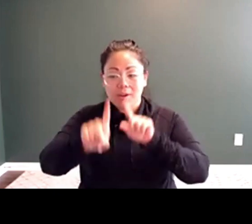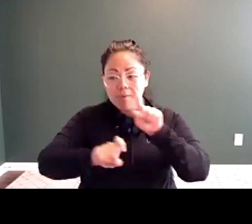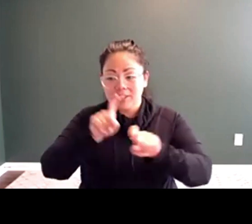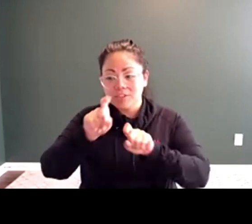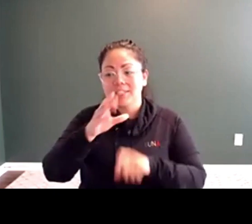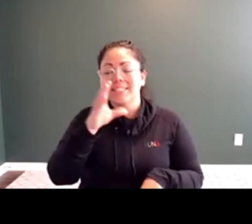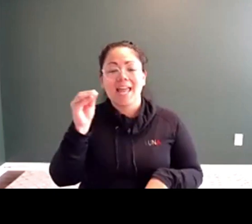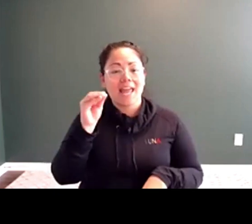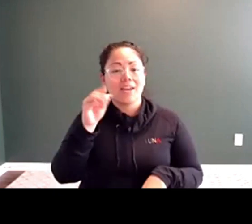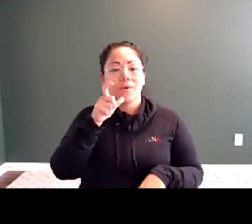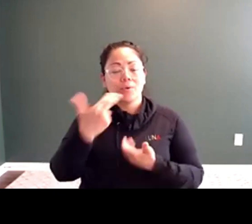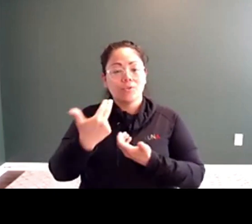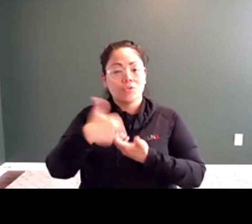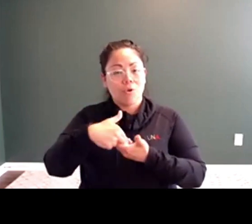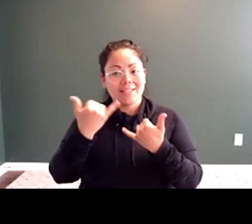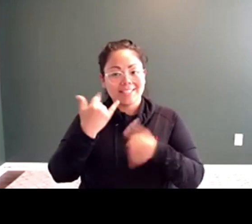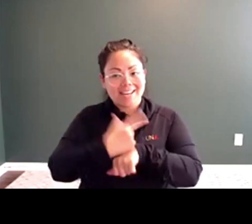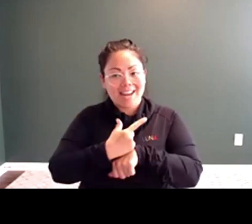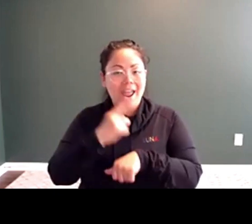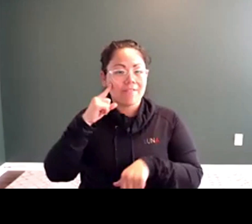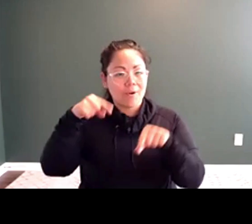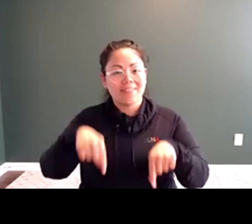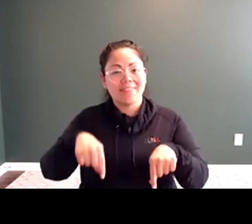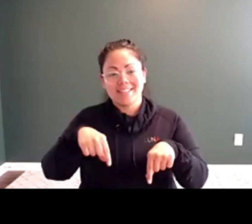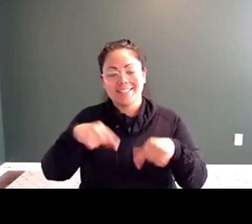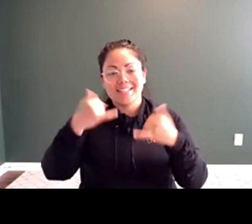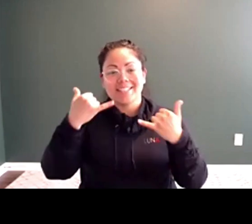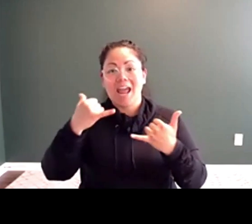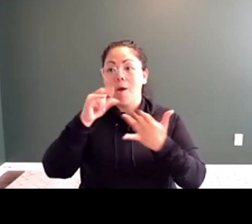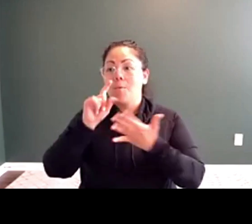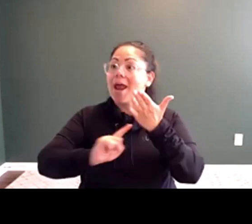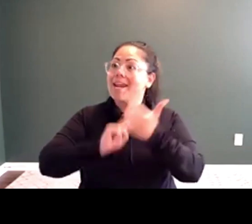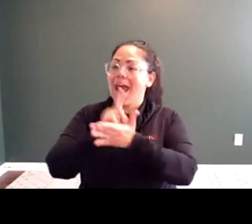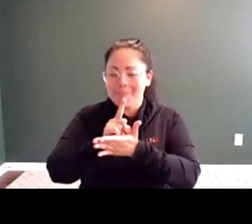and who joined us today for this now hour-long event.